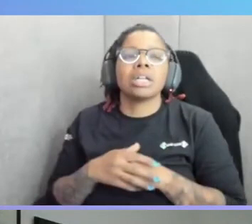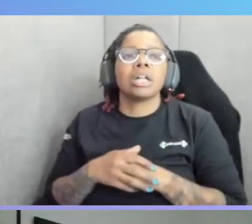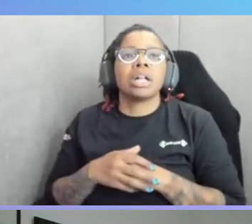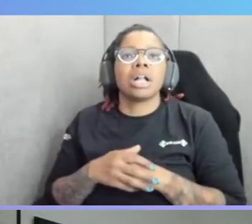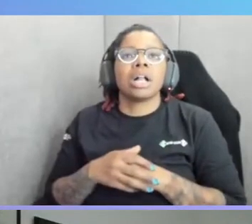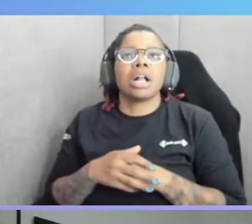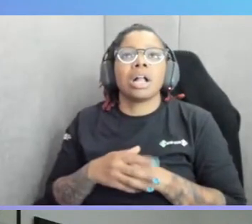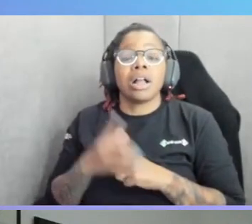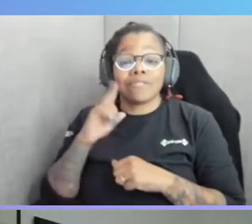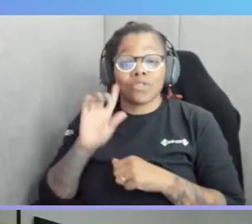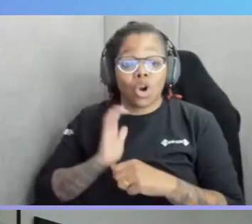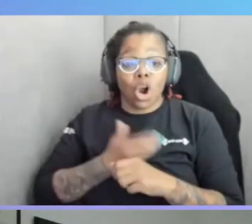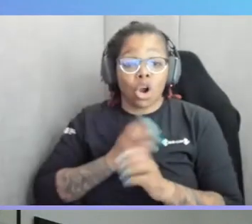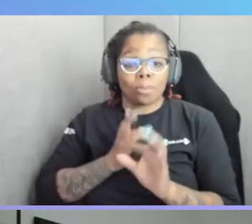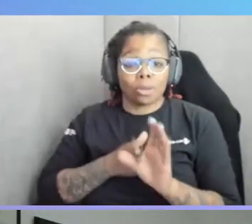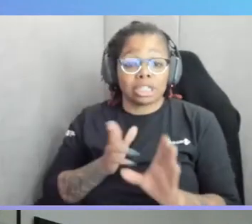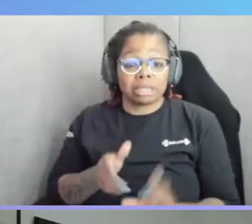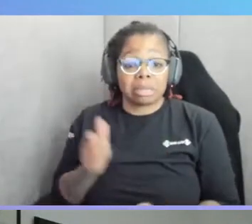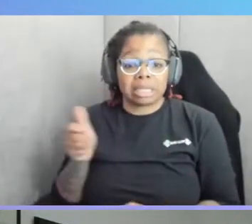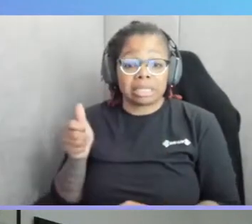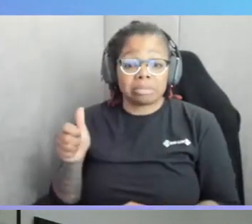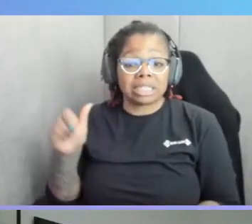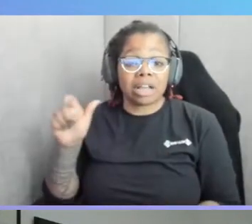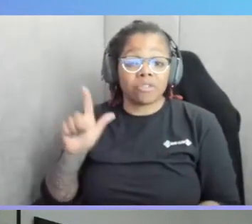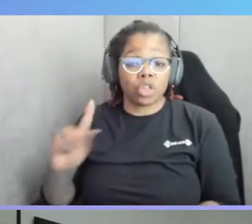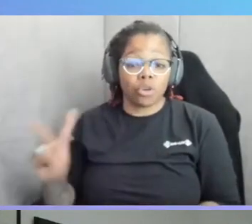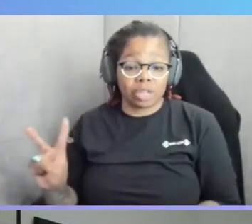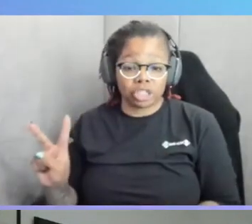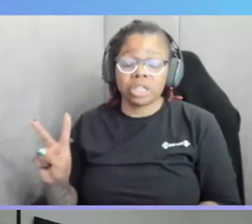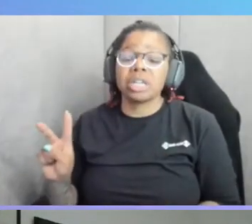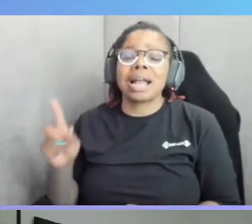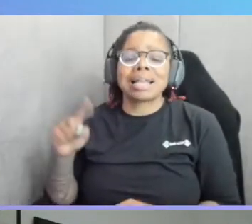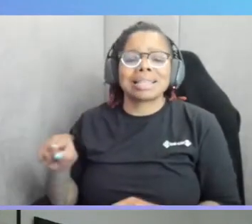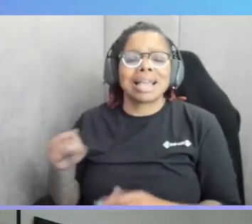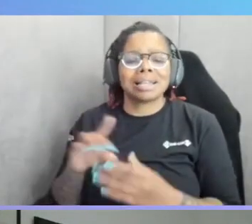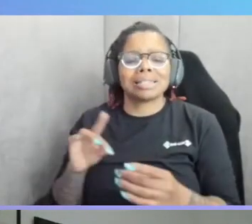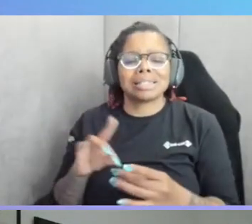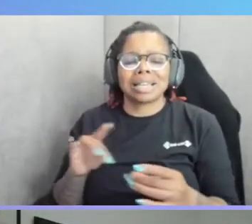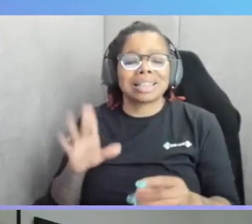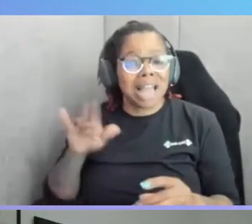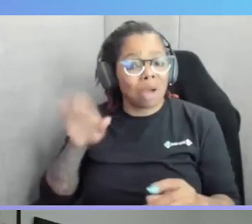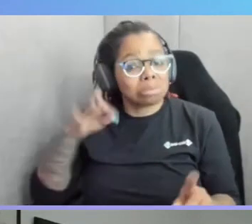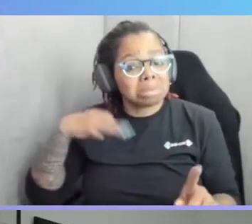who was low vision, they stated that would be beneficial because